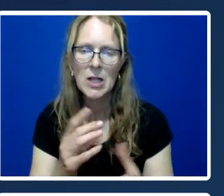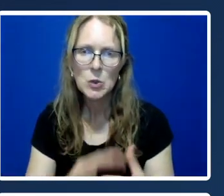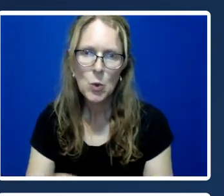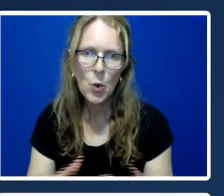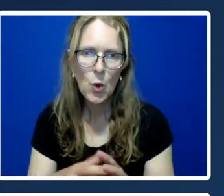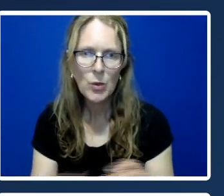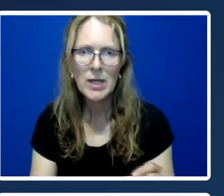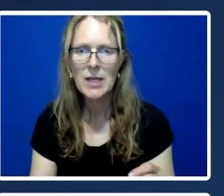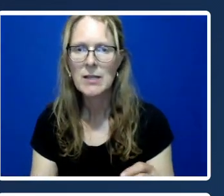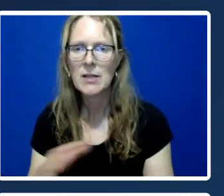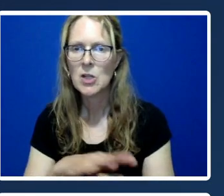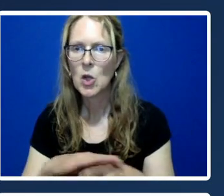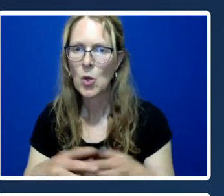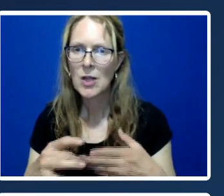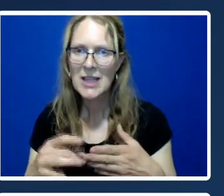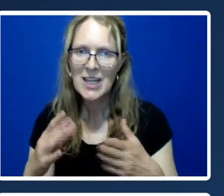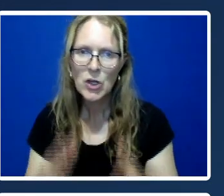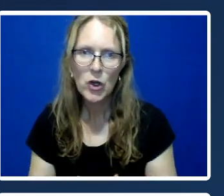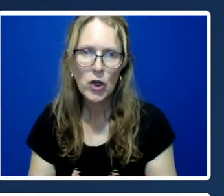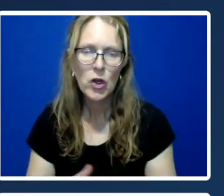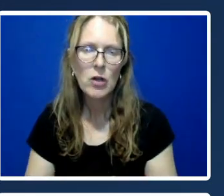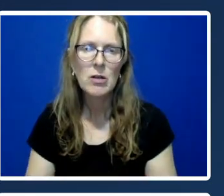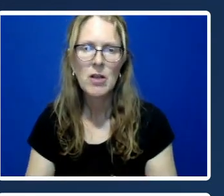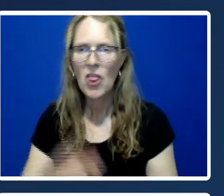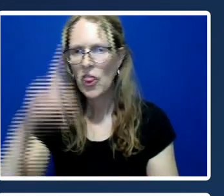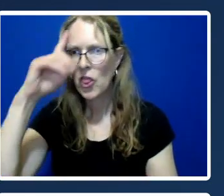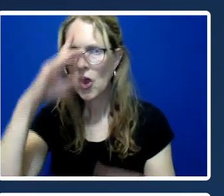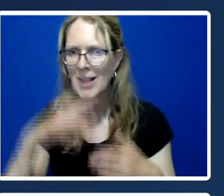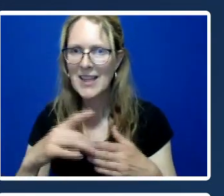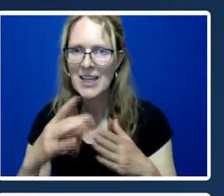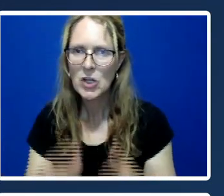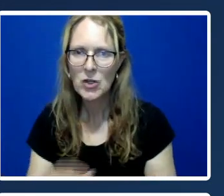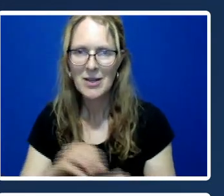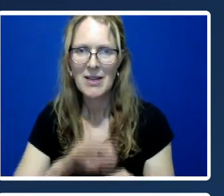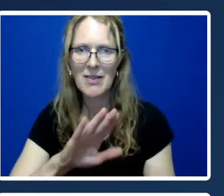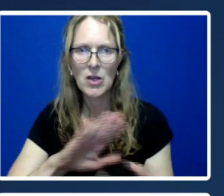thought leaders in their communities. And use design thinking to incorporate what they